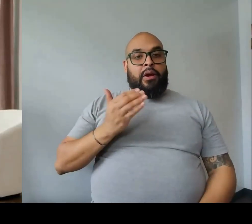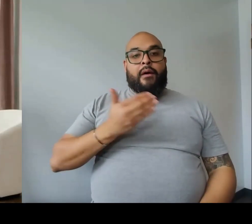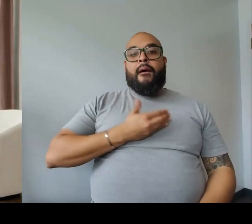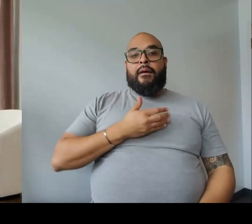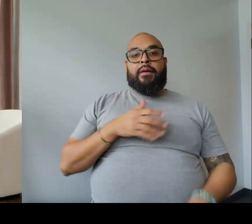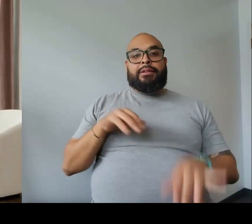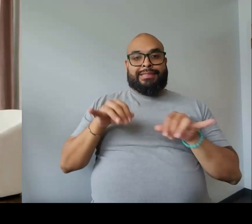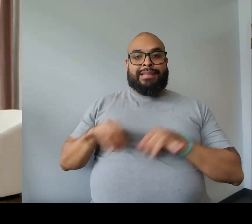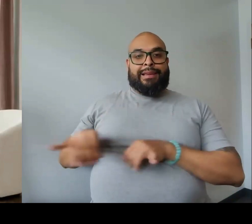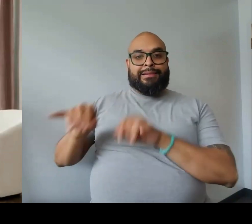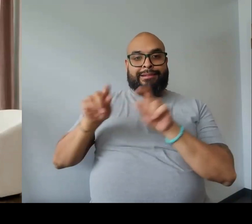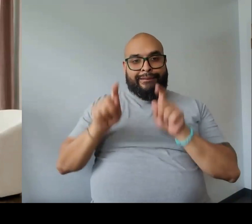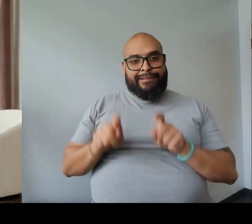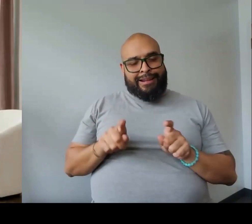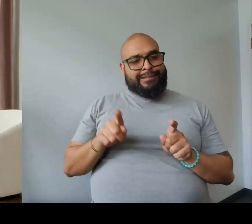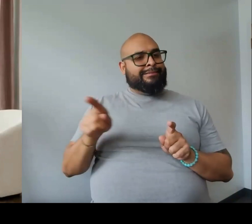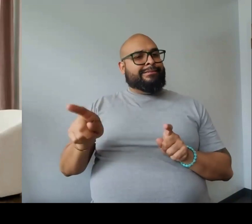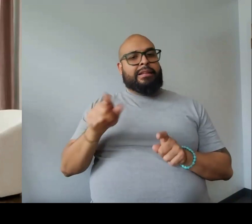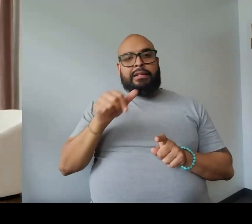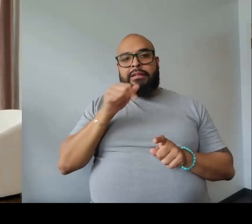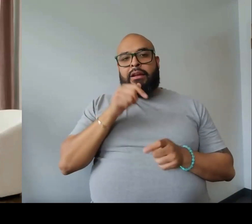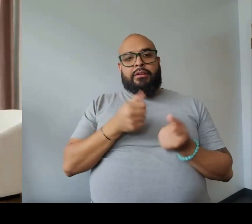And we need to be cognizant of that.